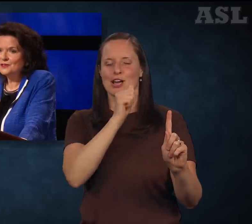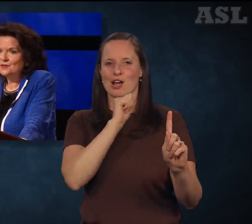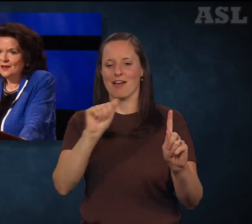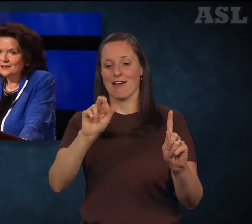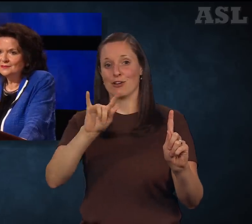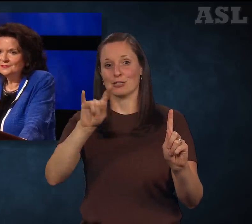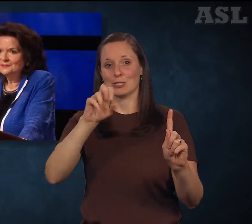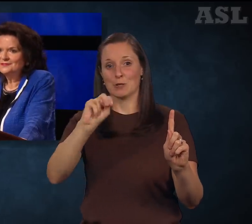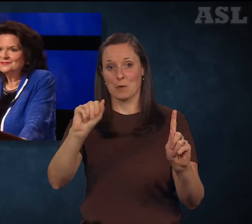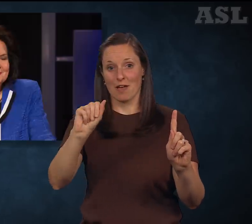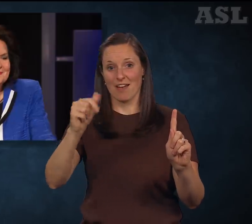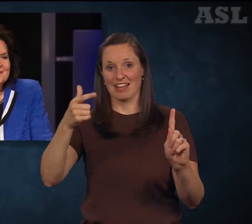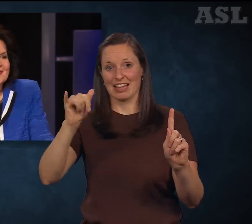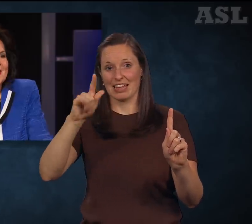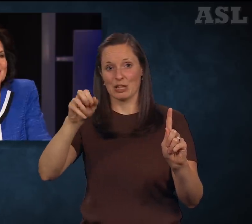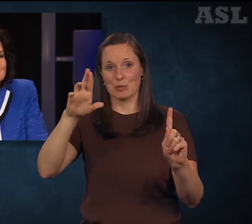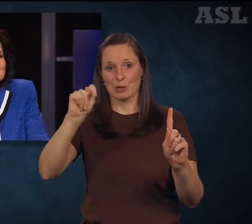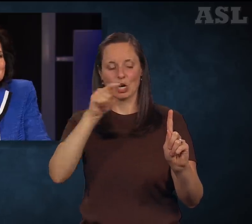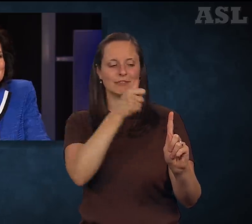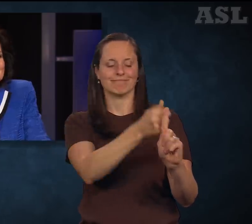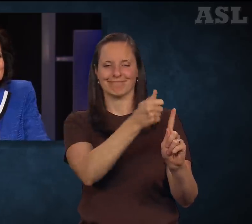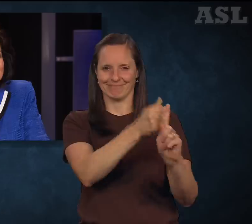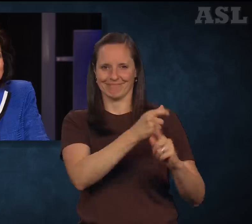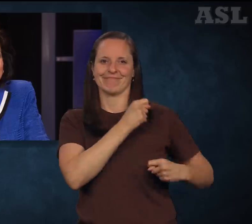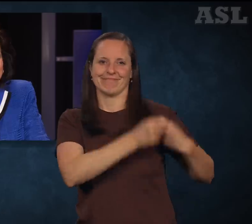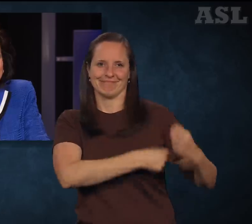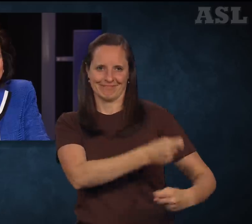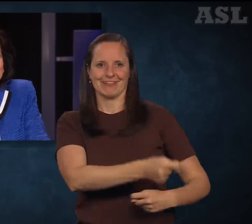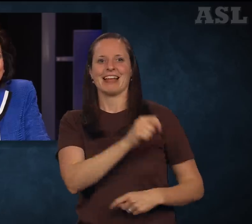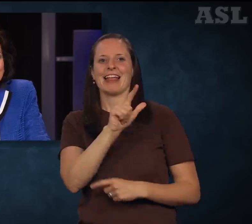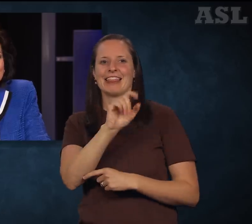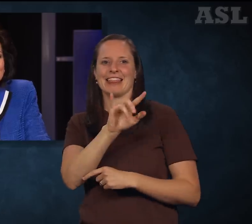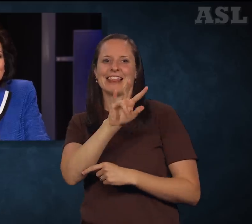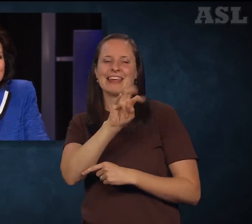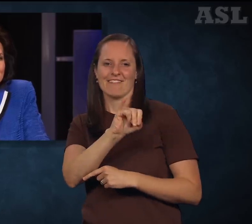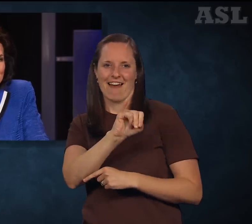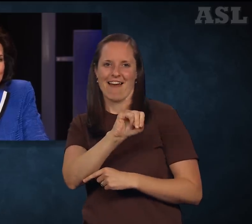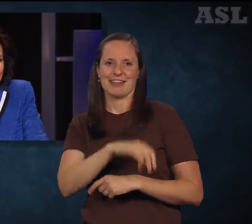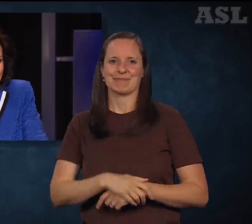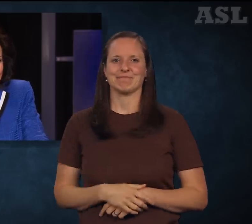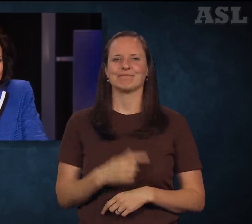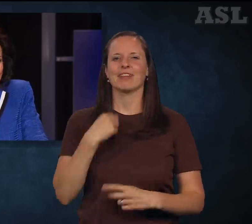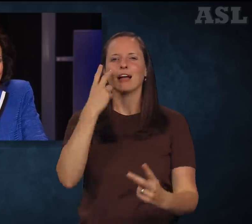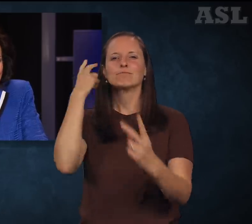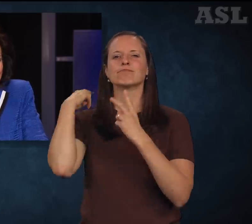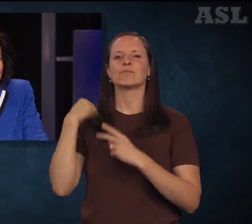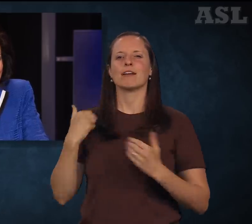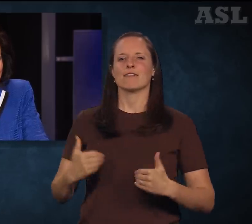HAPPENED TO BE FROM GILBERT, ARIZONA.